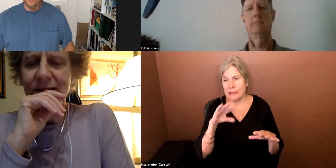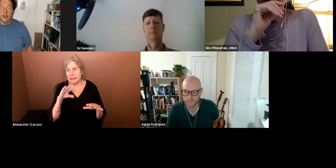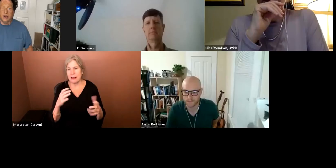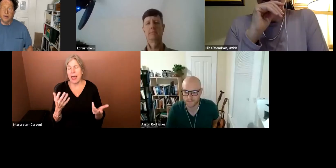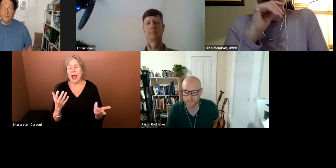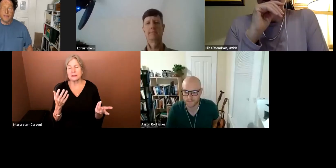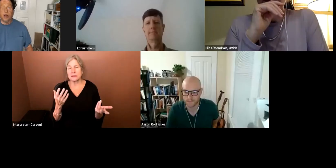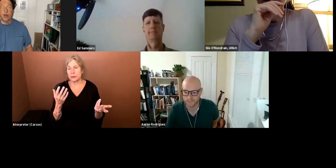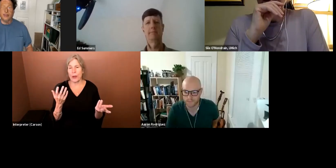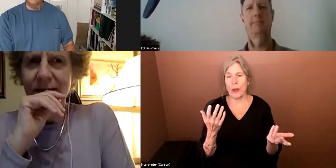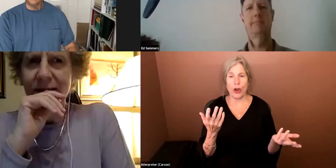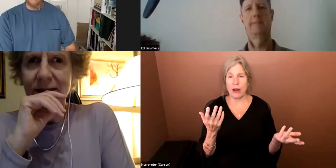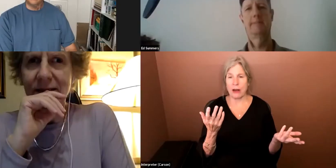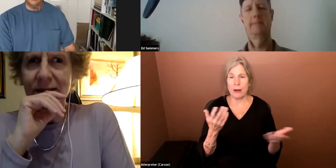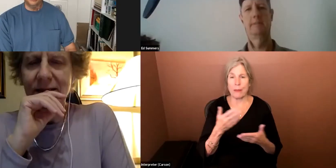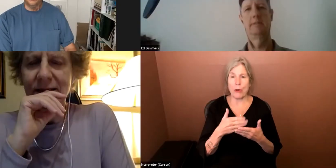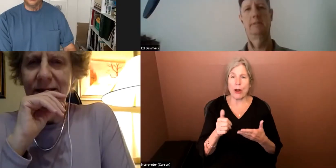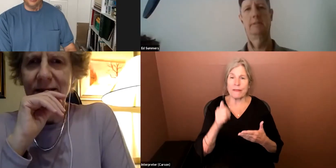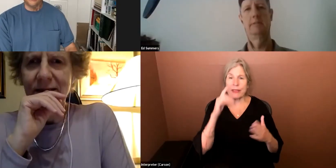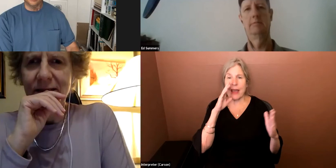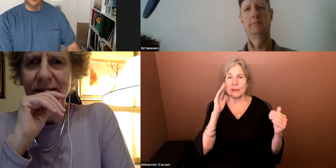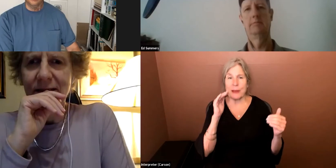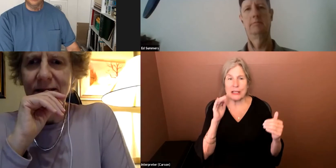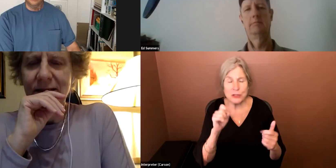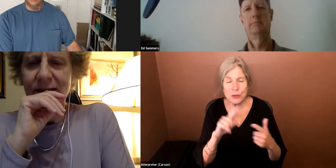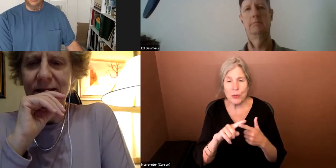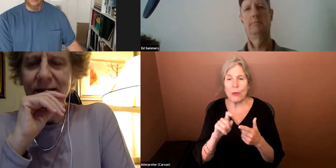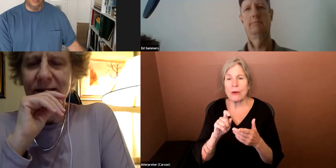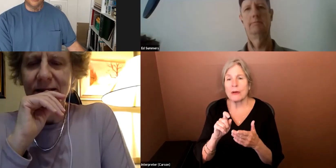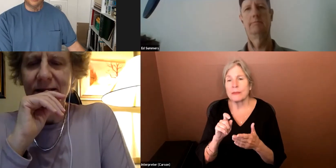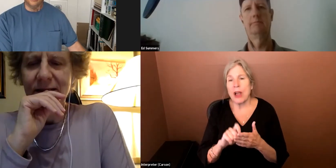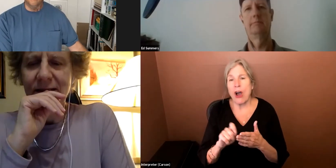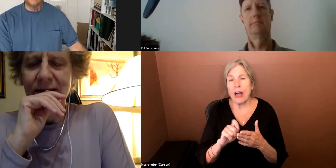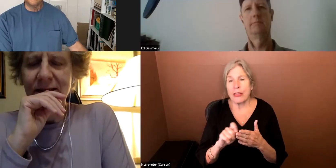Where part of the expectation is to author comics.